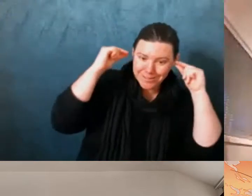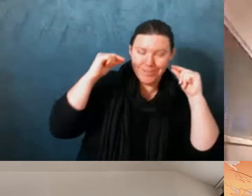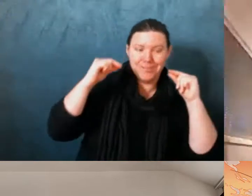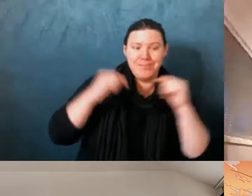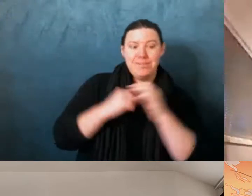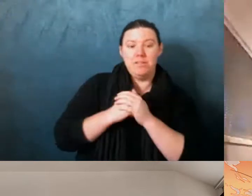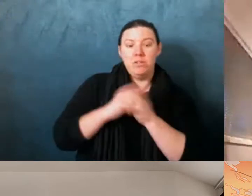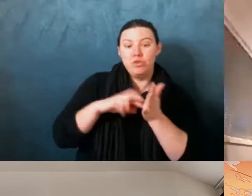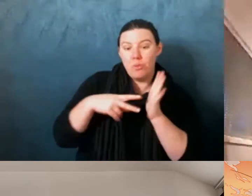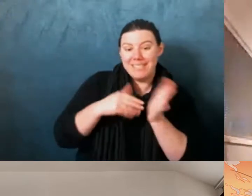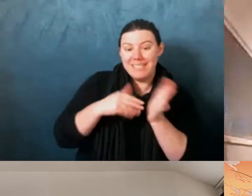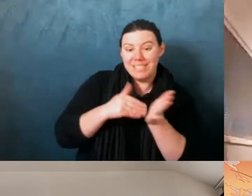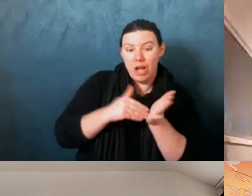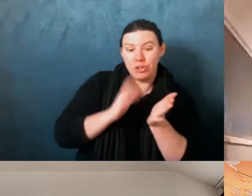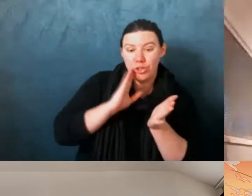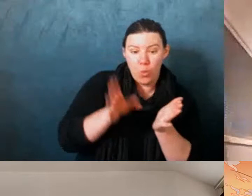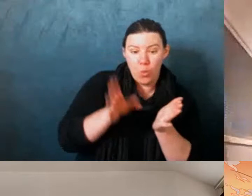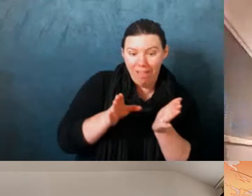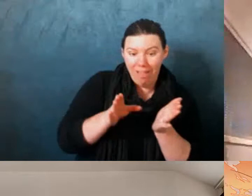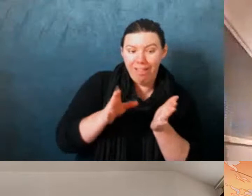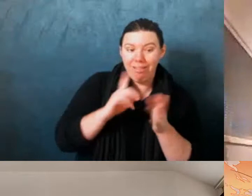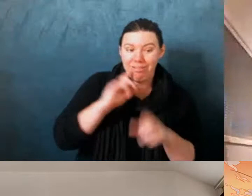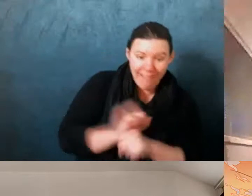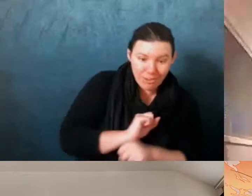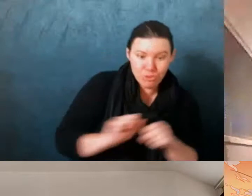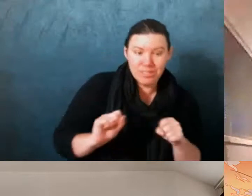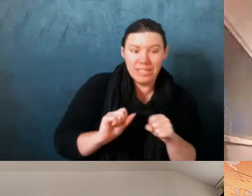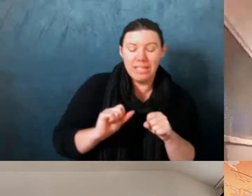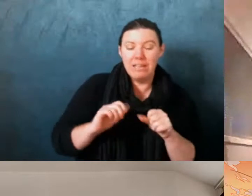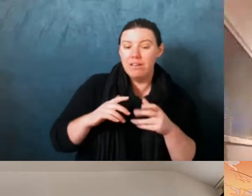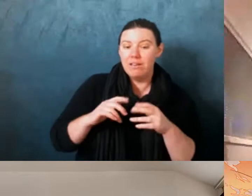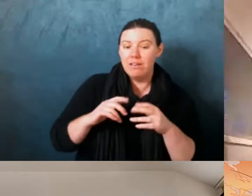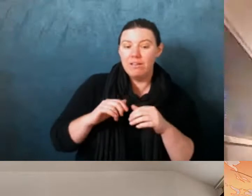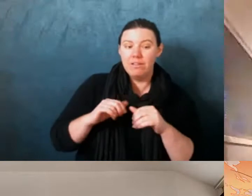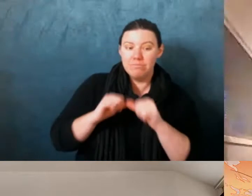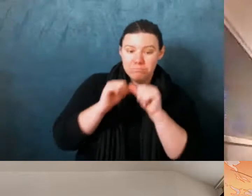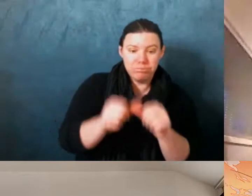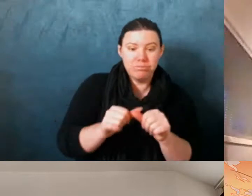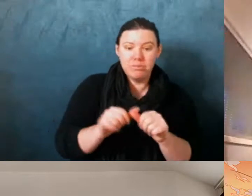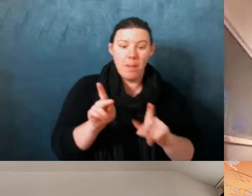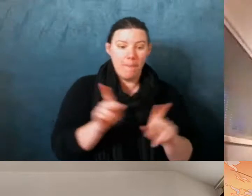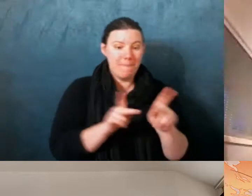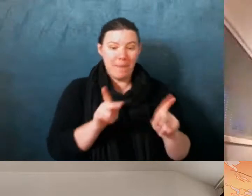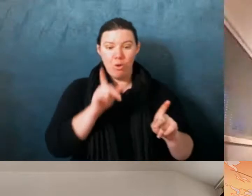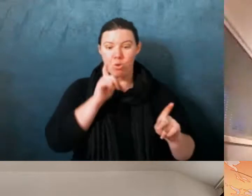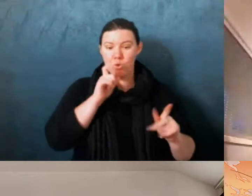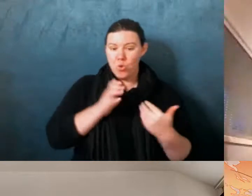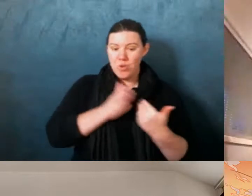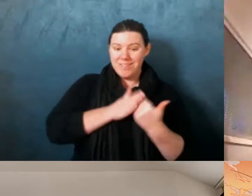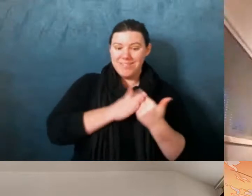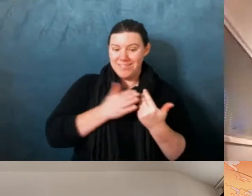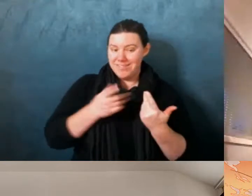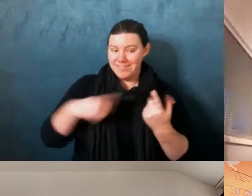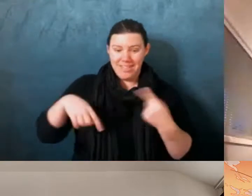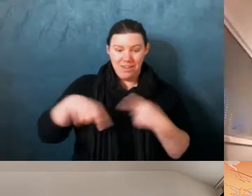The people around us, all of the indigent people, people that are needing help, you know,